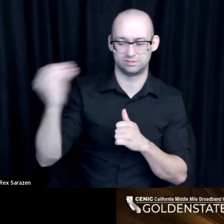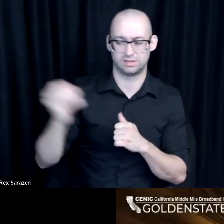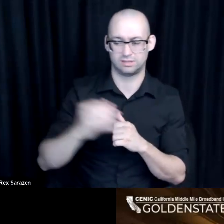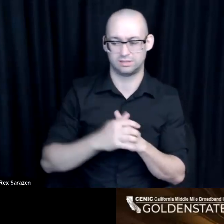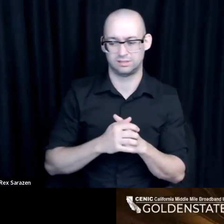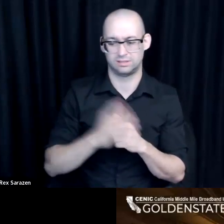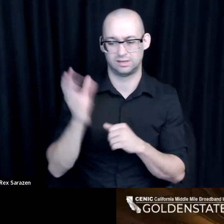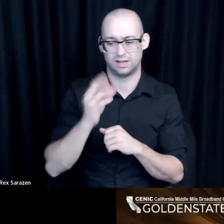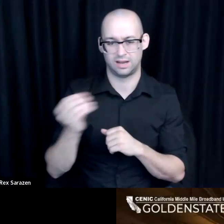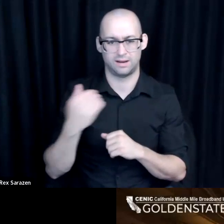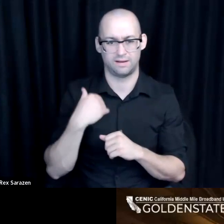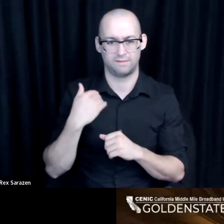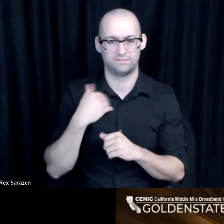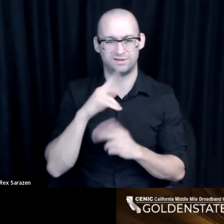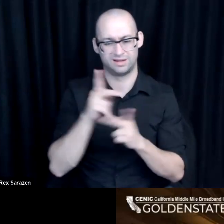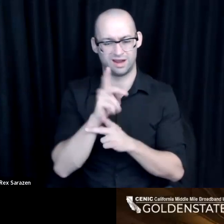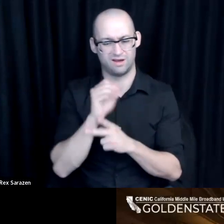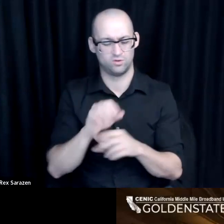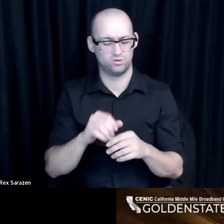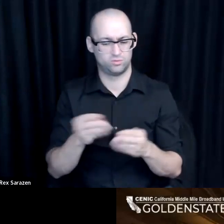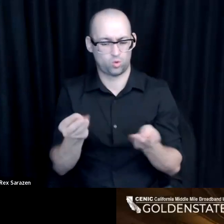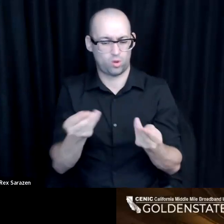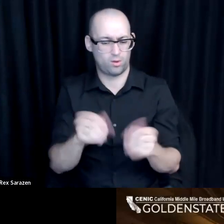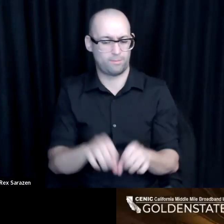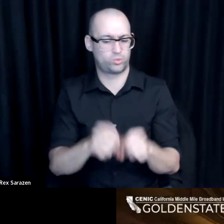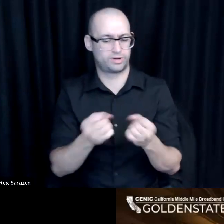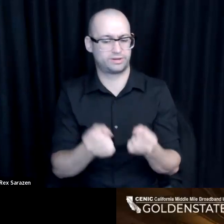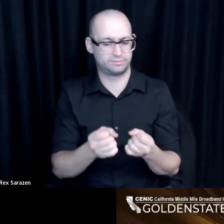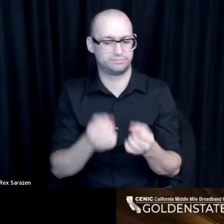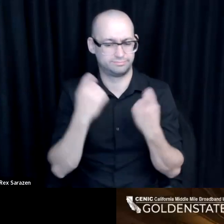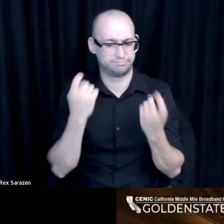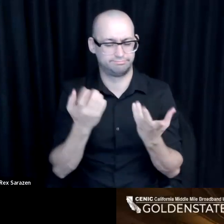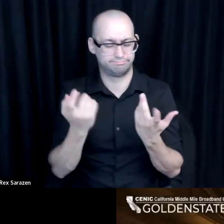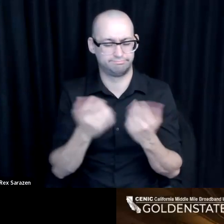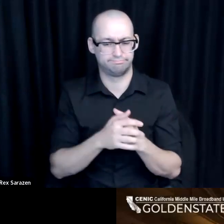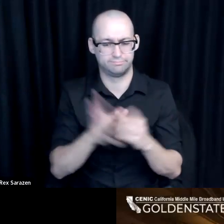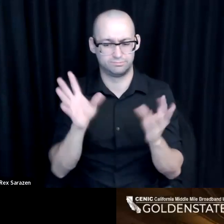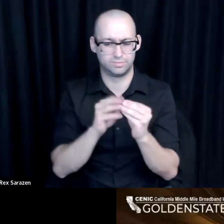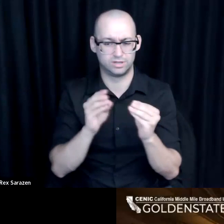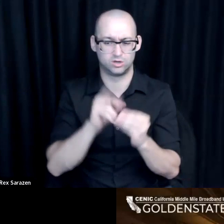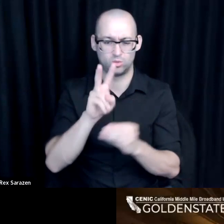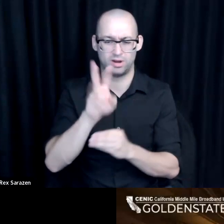have a sort of a ground breaking first event with 29 folks, I think there were 7 Tribes